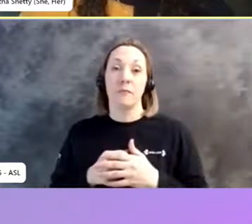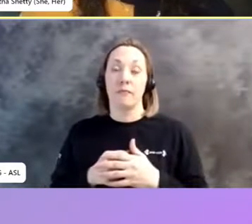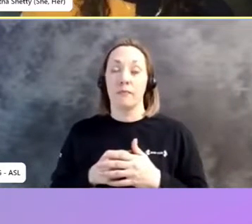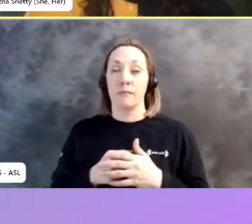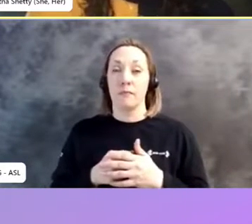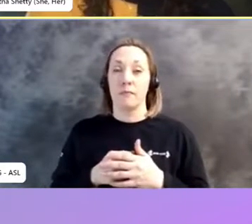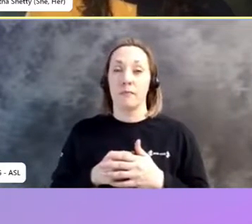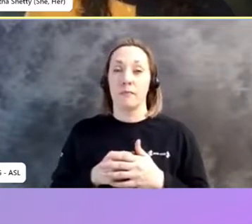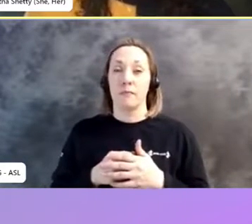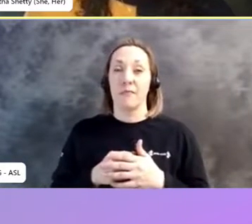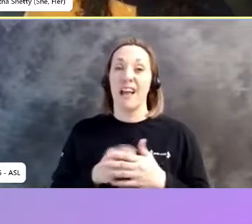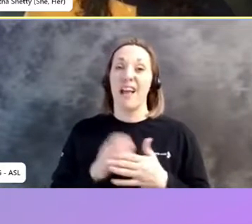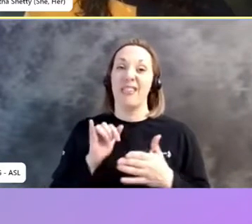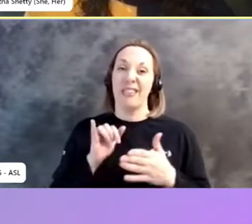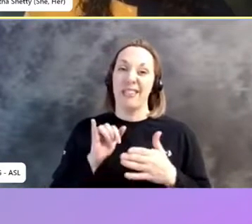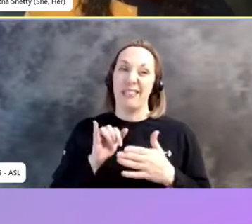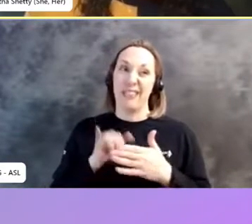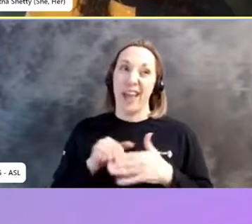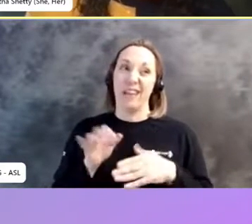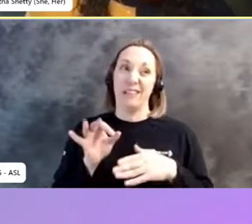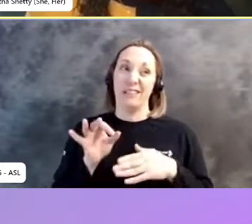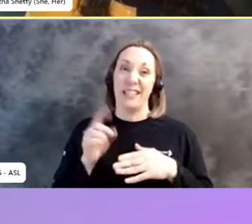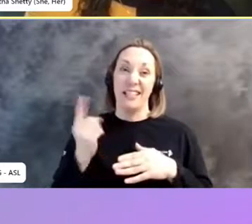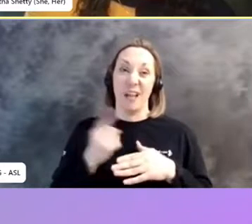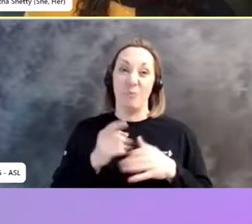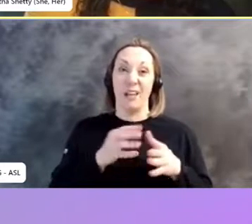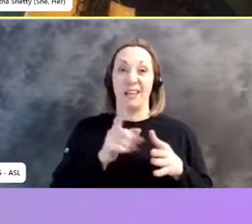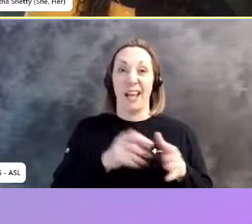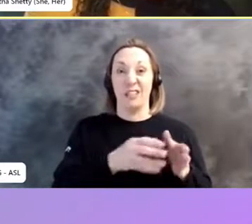ideation to the design, to the iterative development and